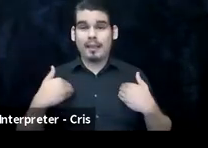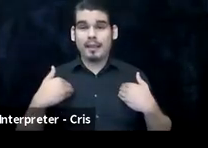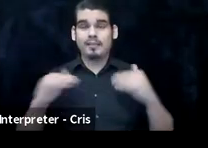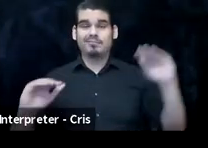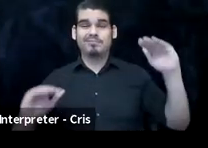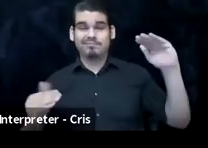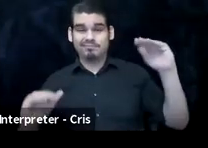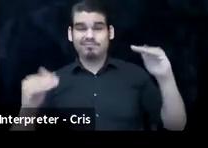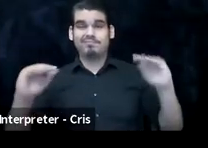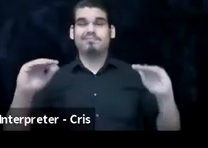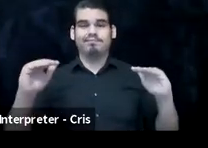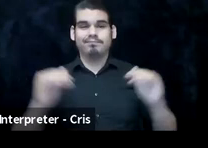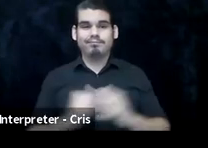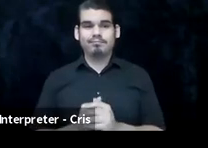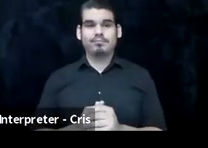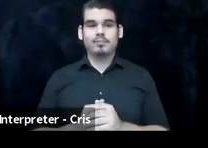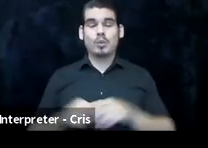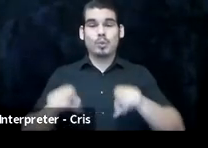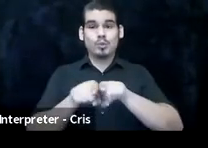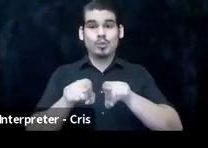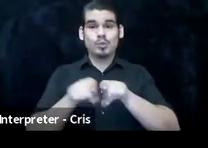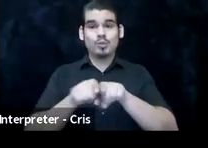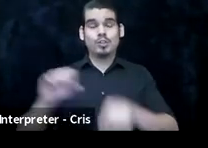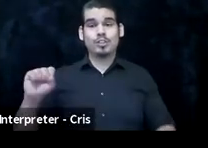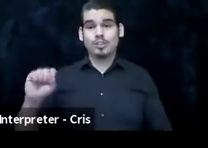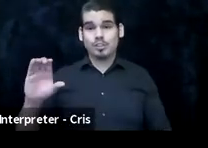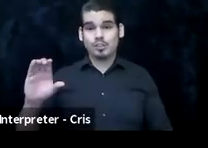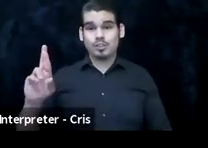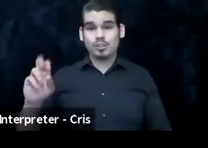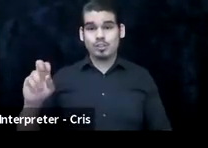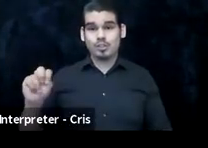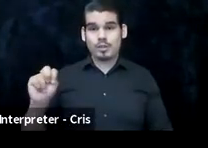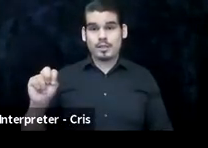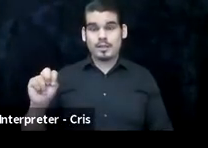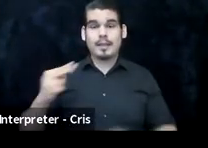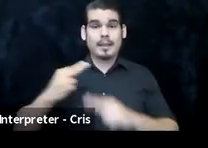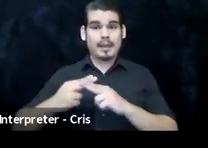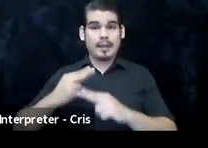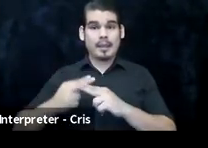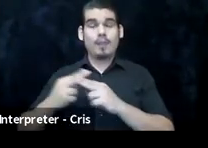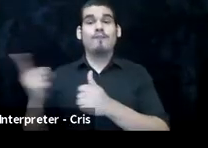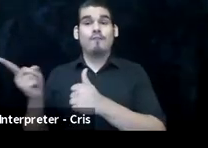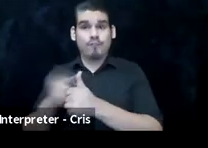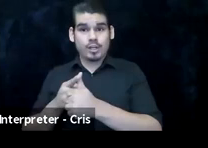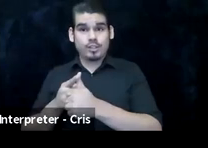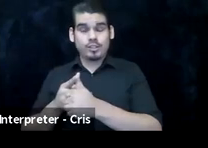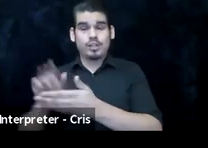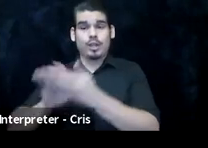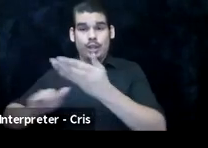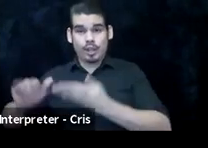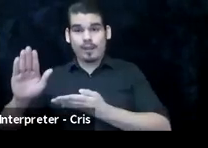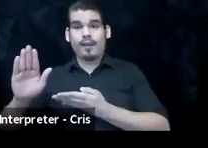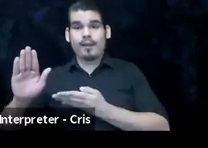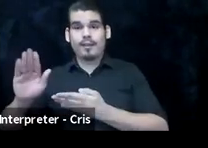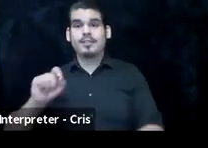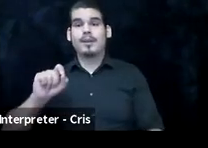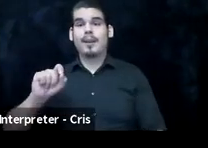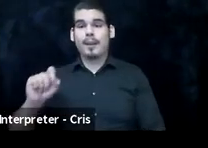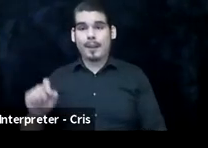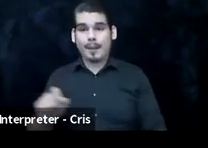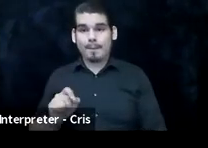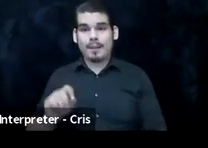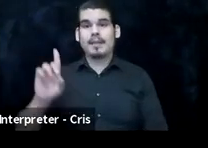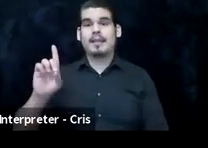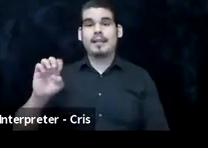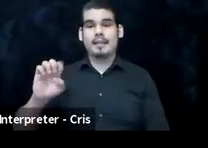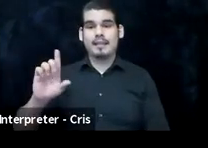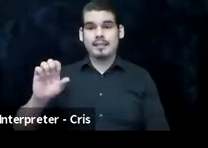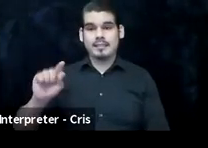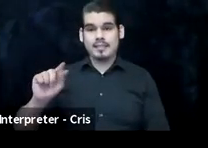Katherine Squire: The way you should do your screen name, so your college should actually go first and then you're going to do your college comma delegate and then your your name so.